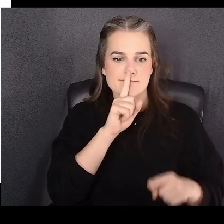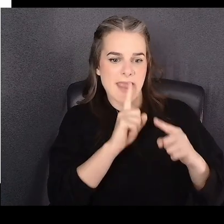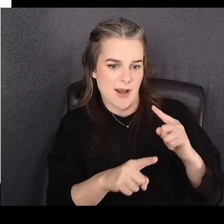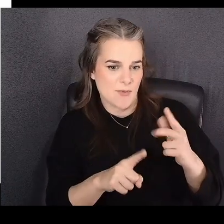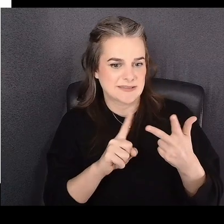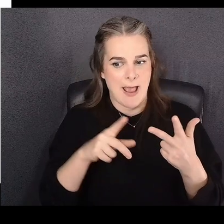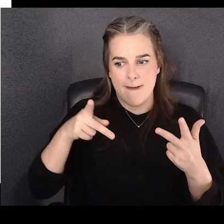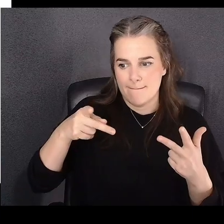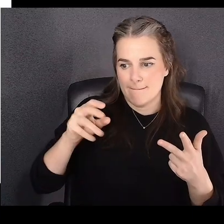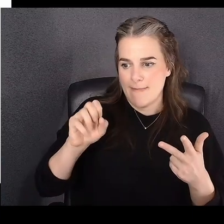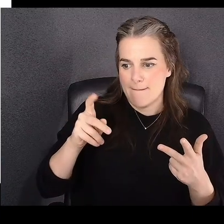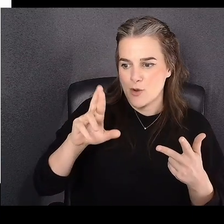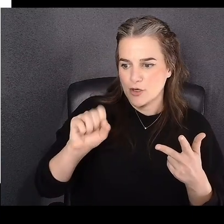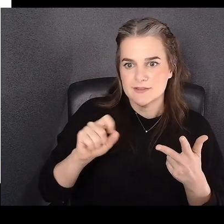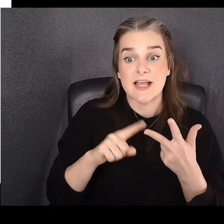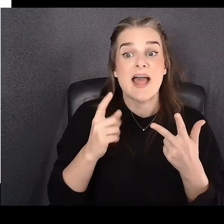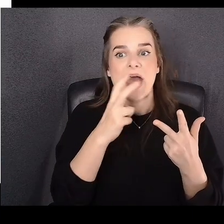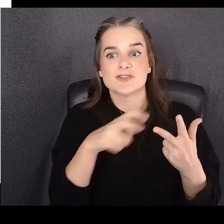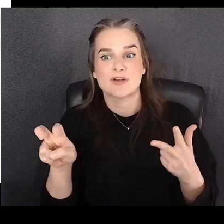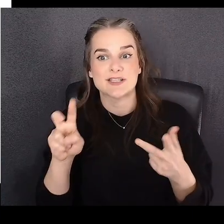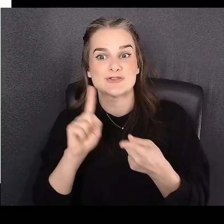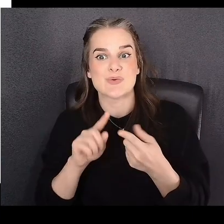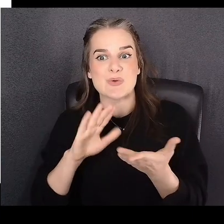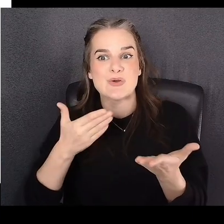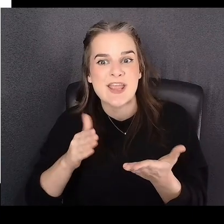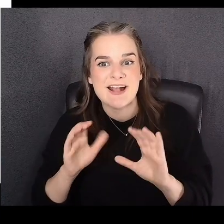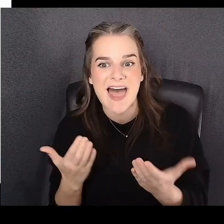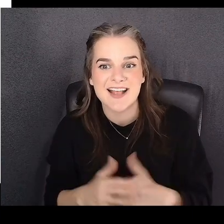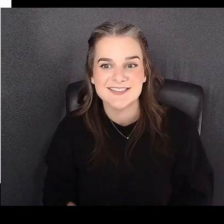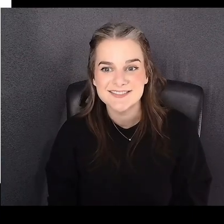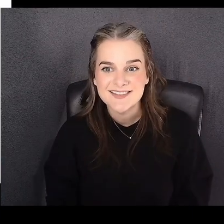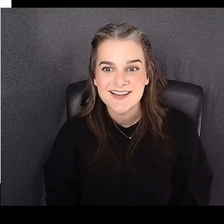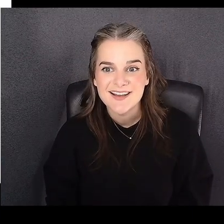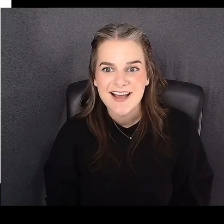So now our residents are using herbs and different fruits